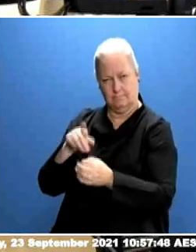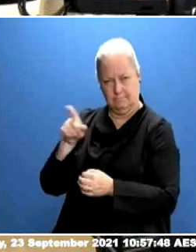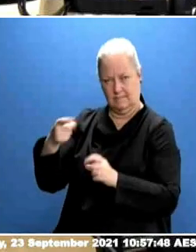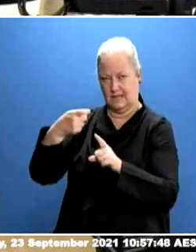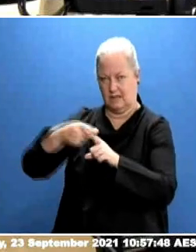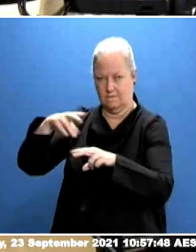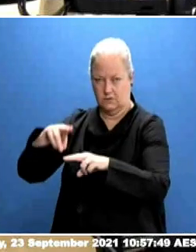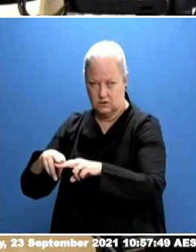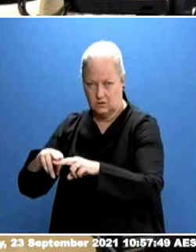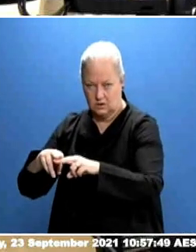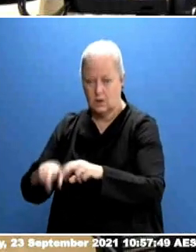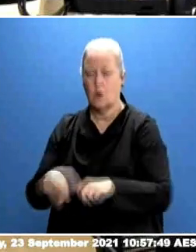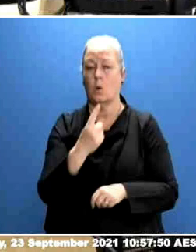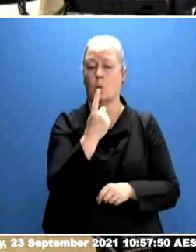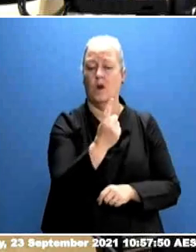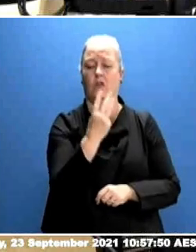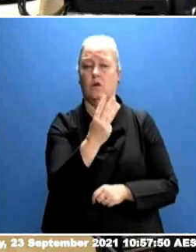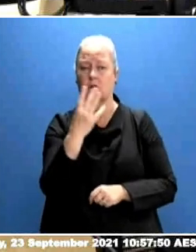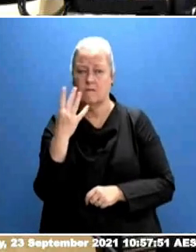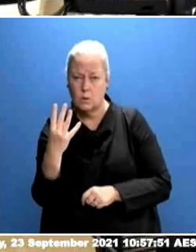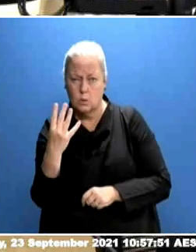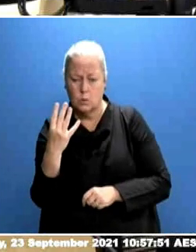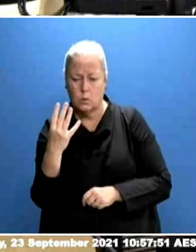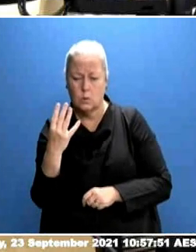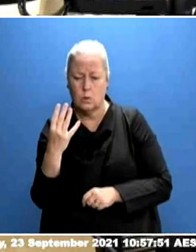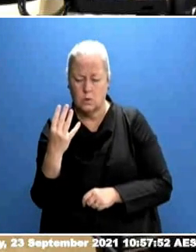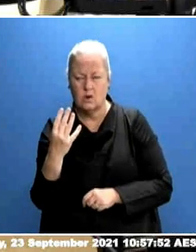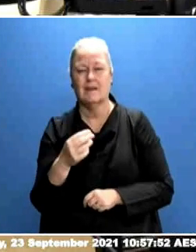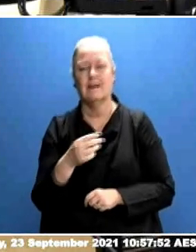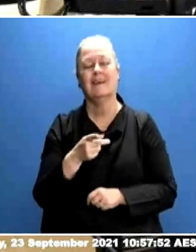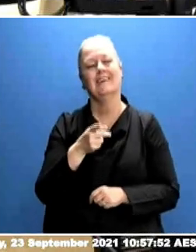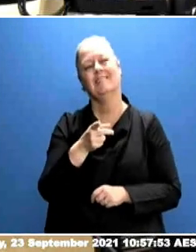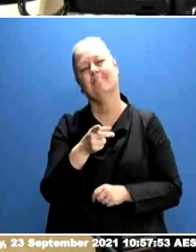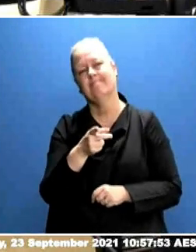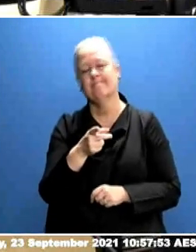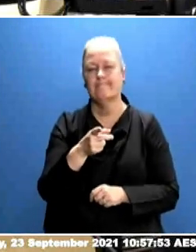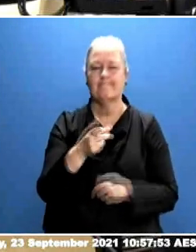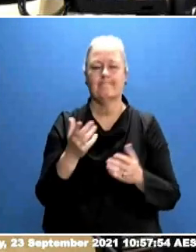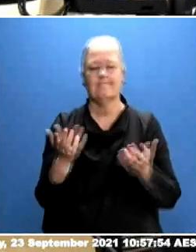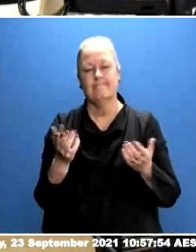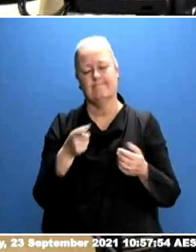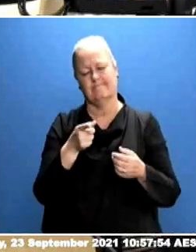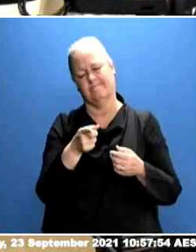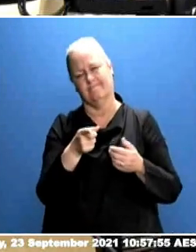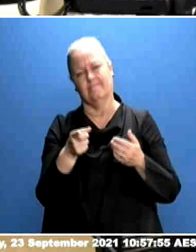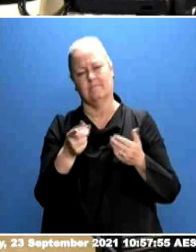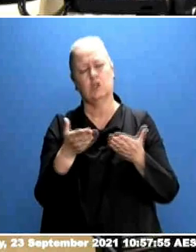and 134 were those that were generally about Secure Care settings